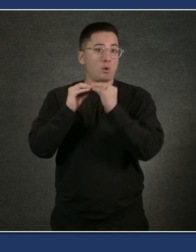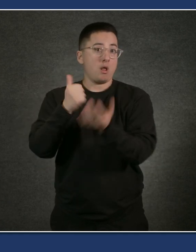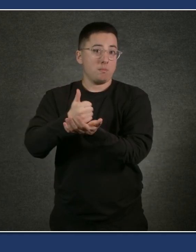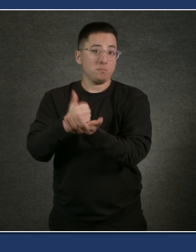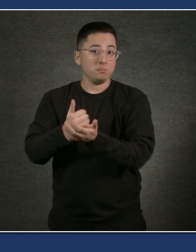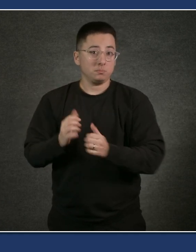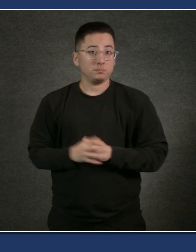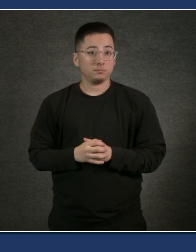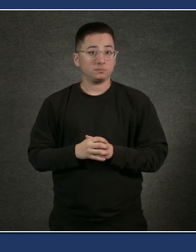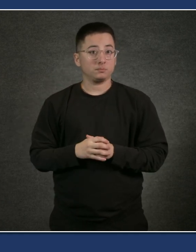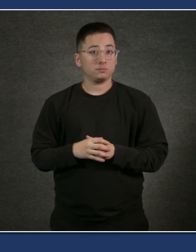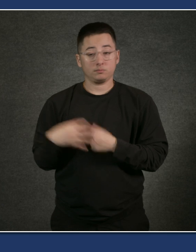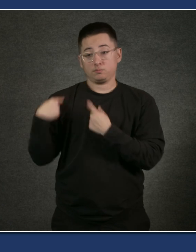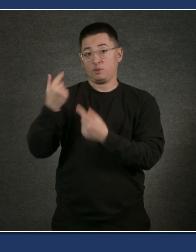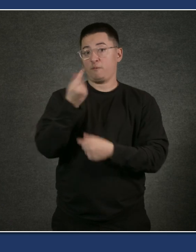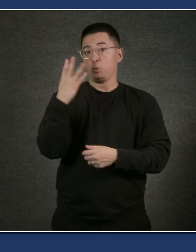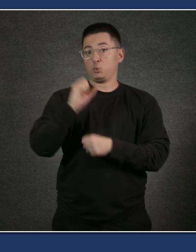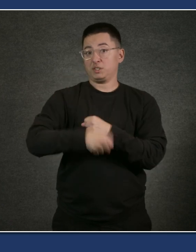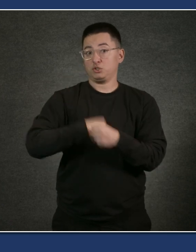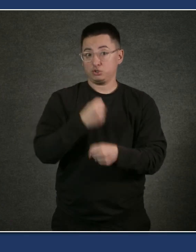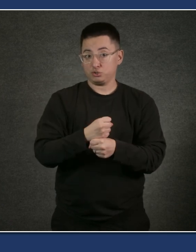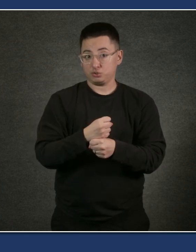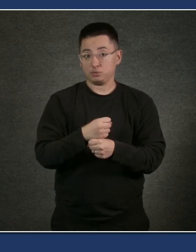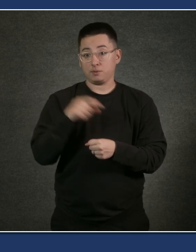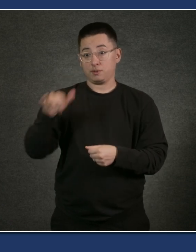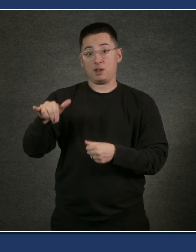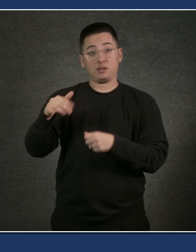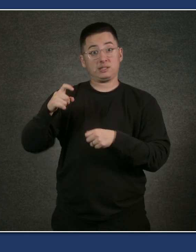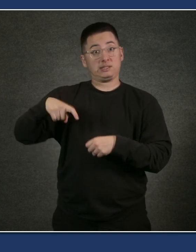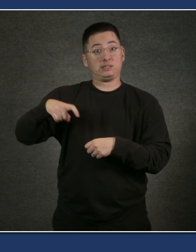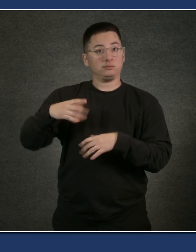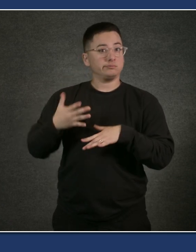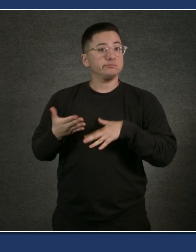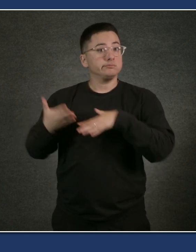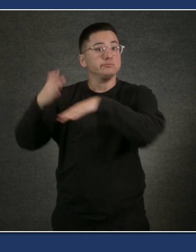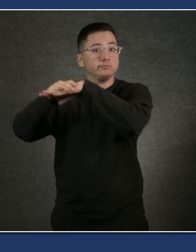Over the last several years, this need has increased.